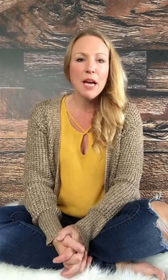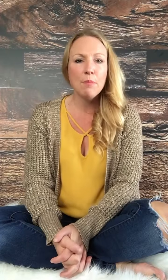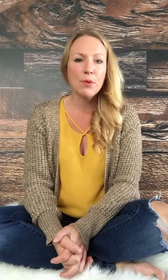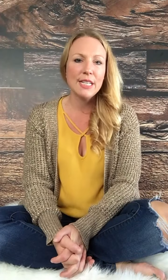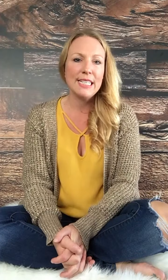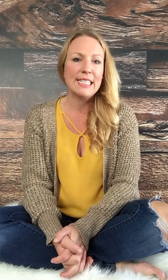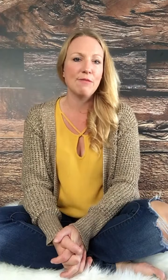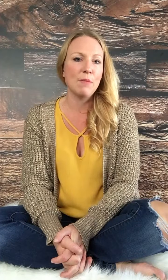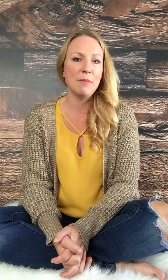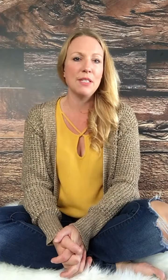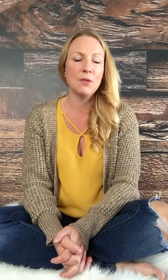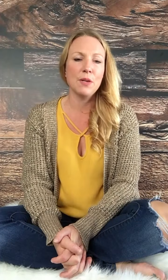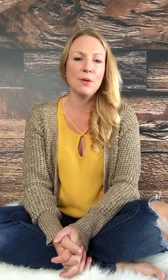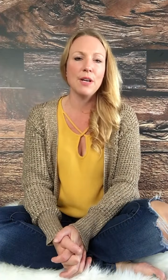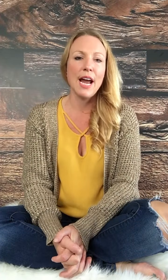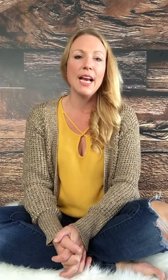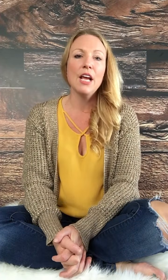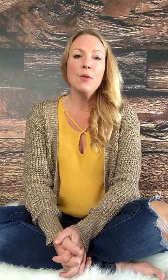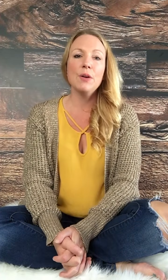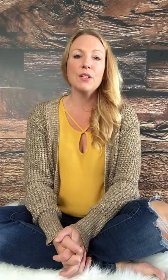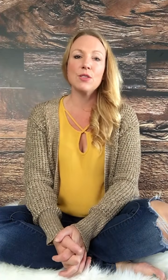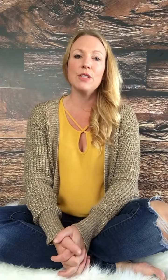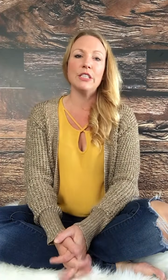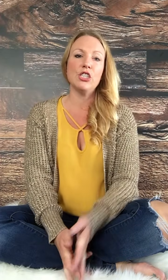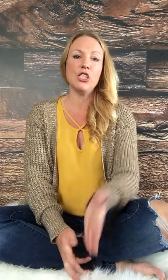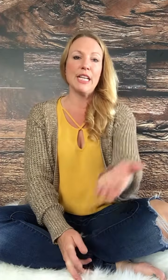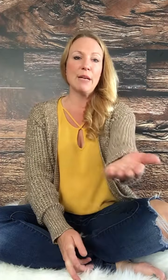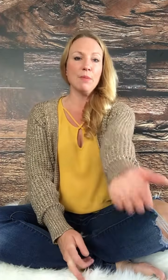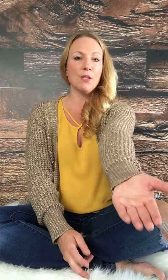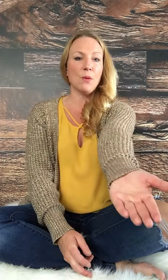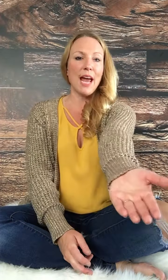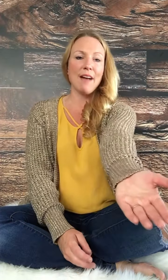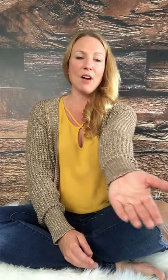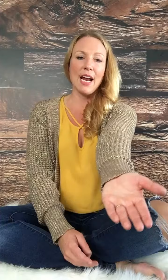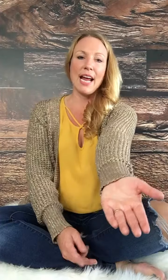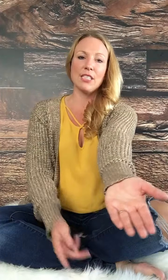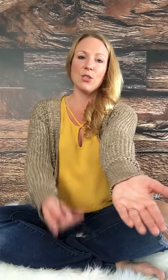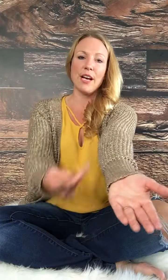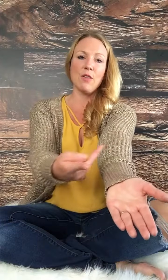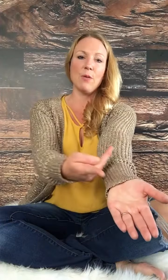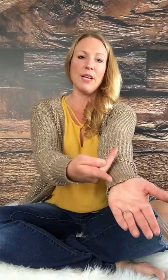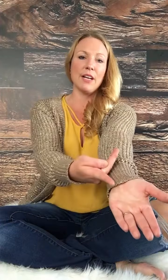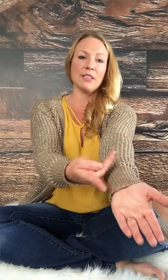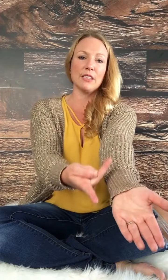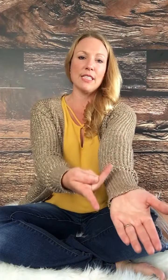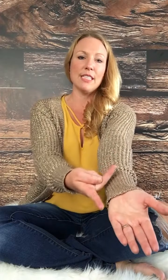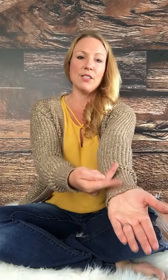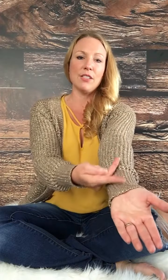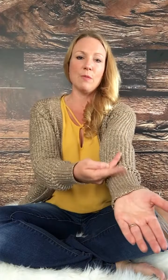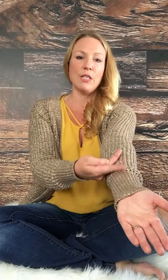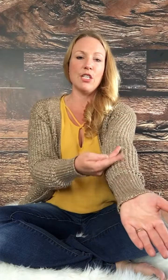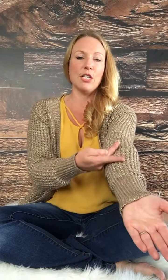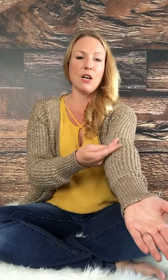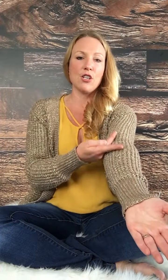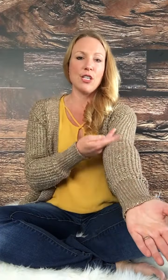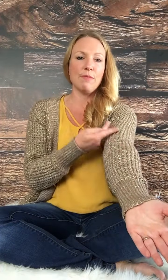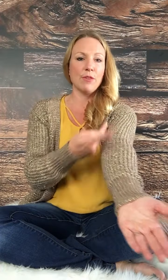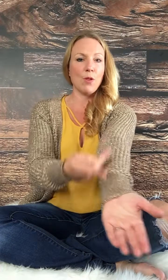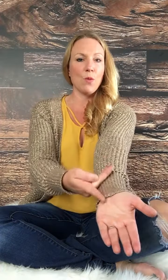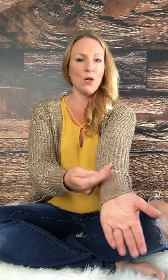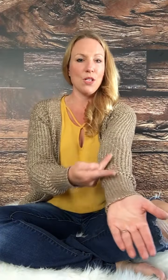and pretty easy for babies to recreate. We also need SHEEP, so we have our hands straight out. and then we get our little scissors, and we shear our SHEEP for their wool.